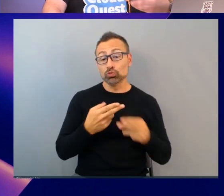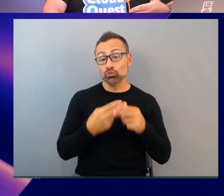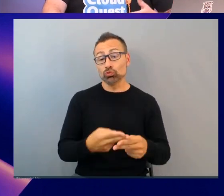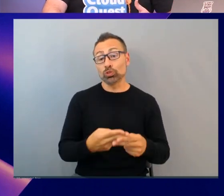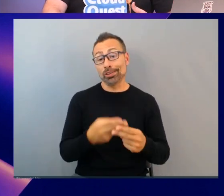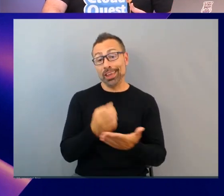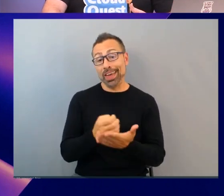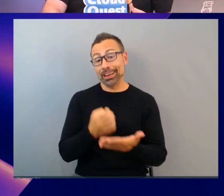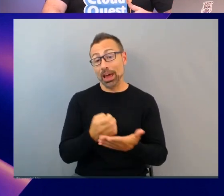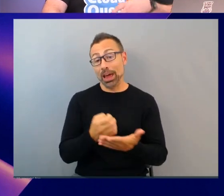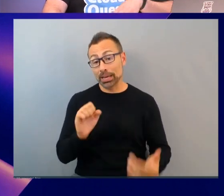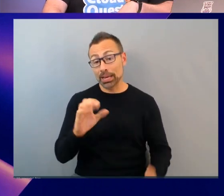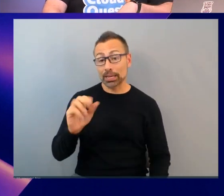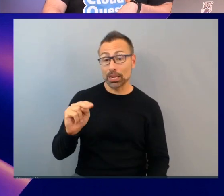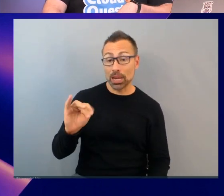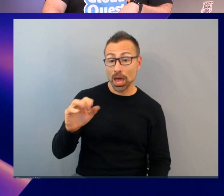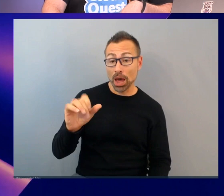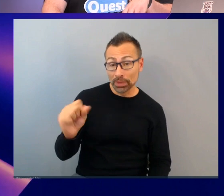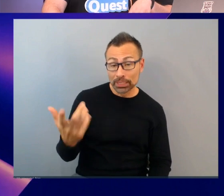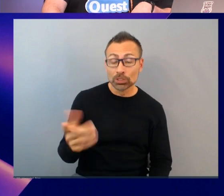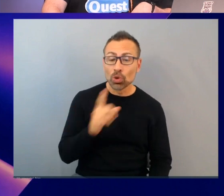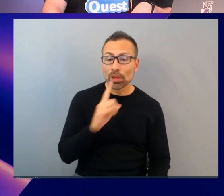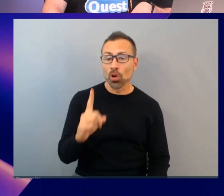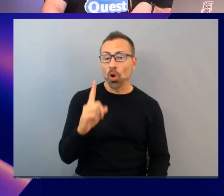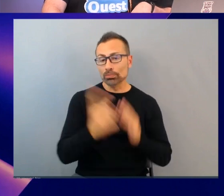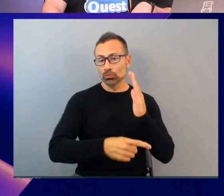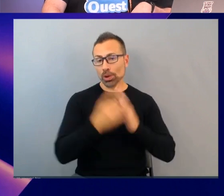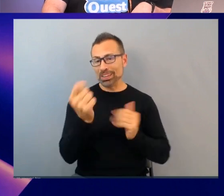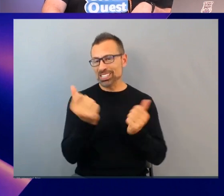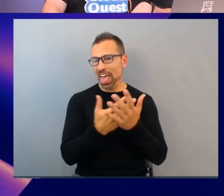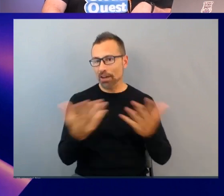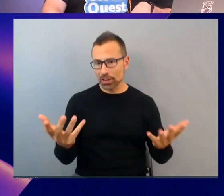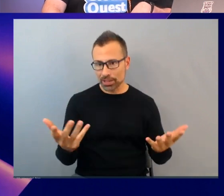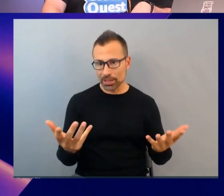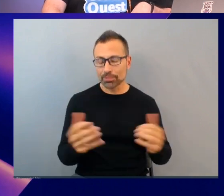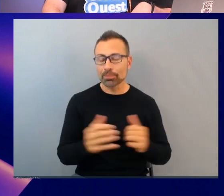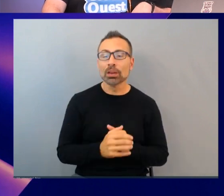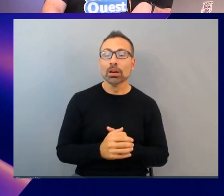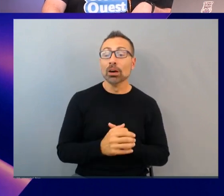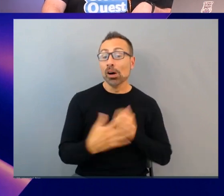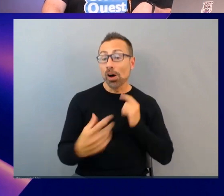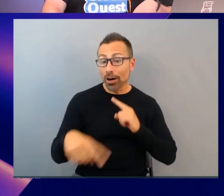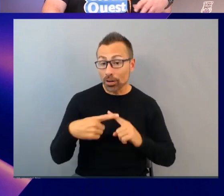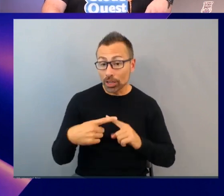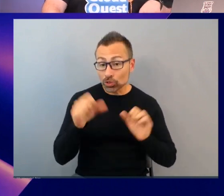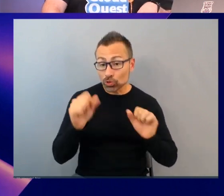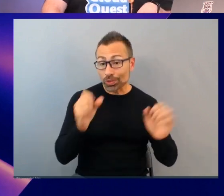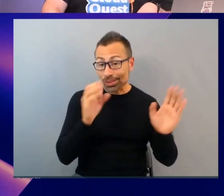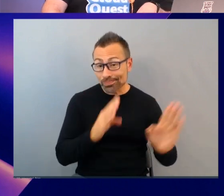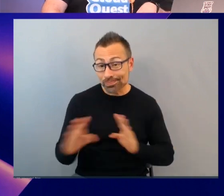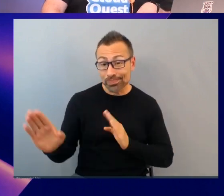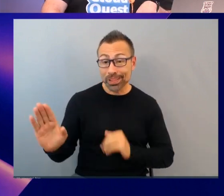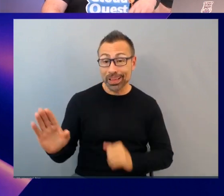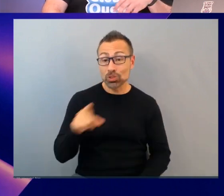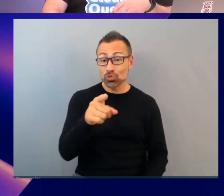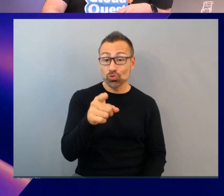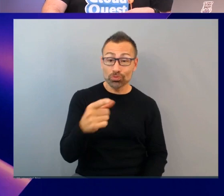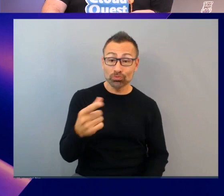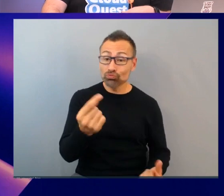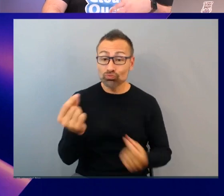So there are animations and everything. Other than that, you can plan what you are going to do, which in this case, it will just create an estimate